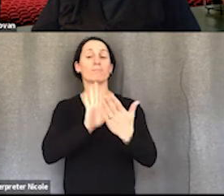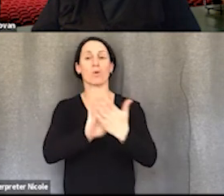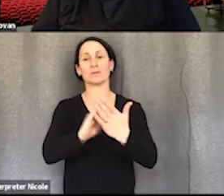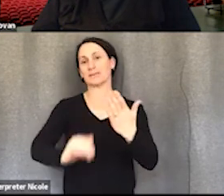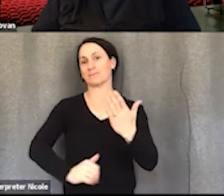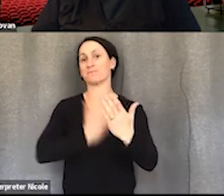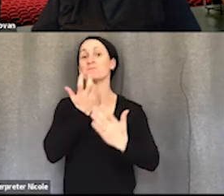joining us.